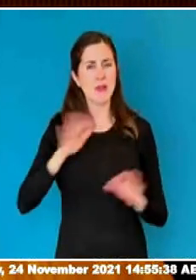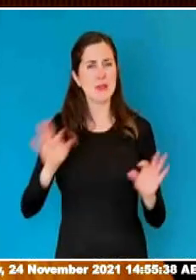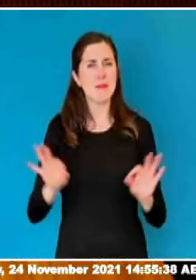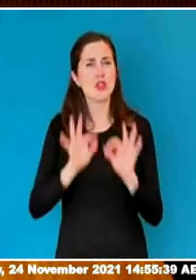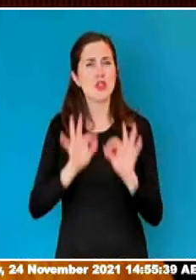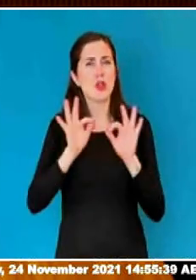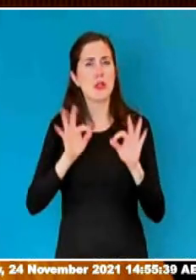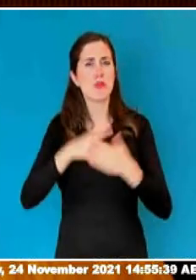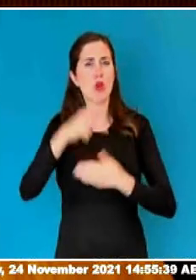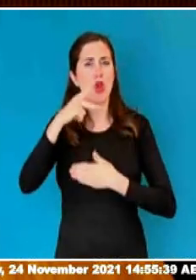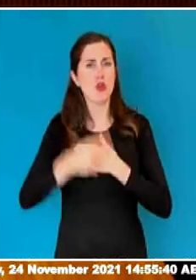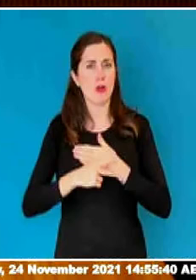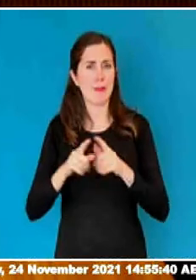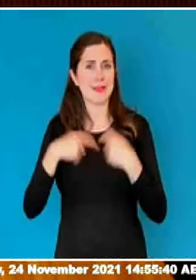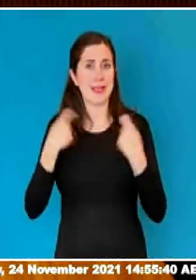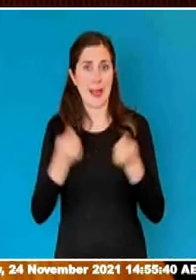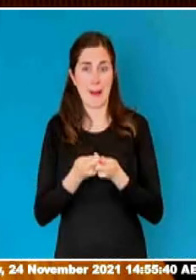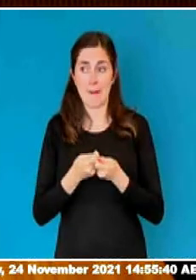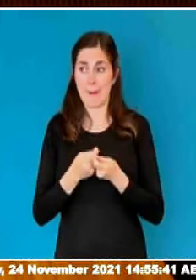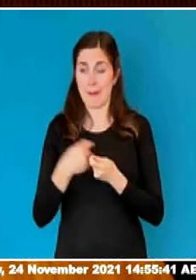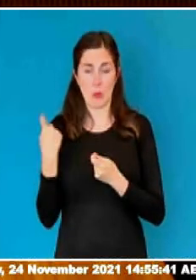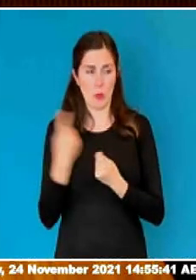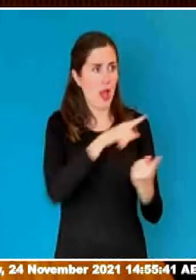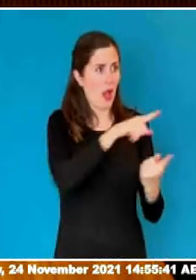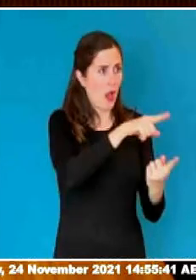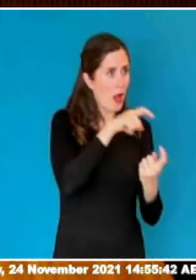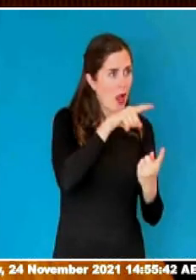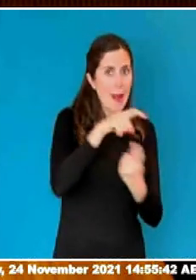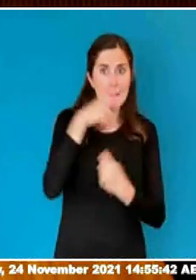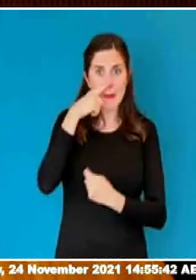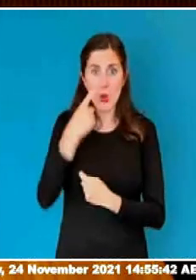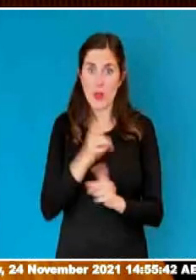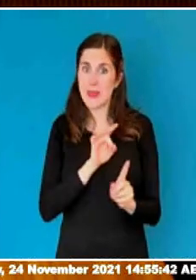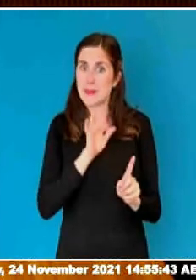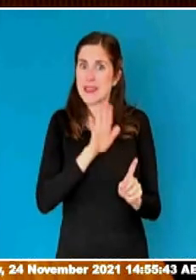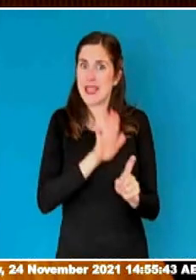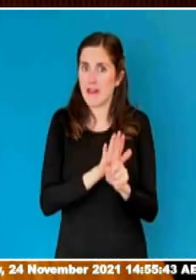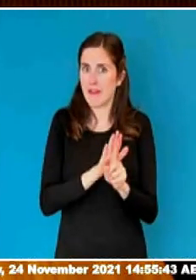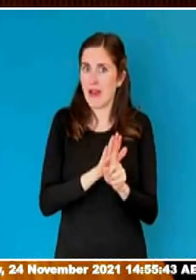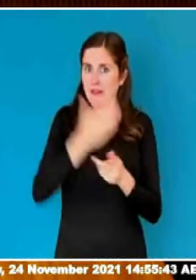hiring people with clinical experience in psychosocial hazard and prevention and